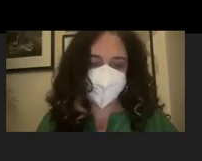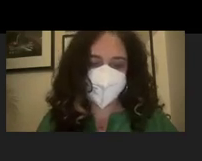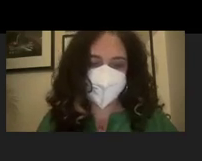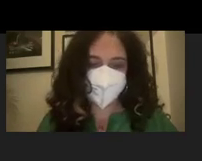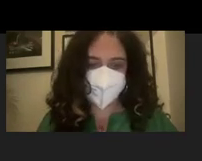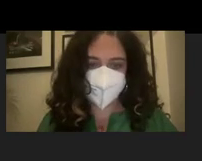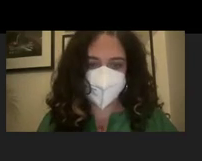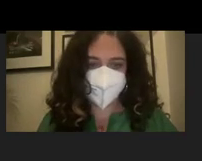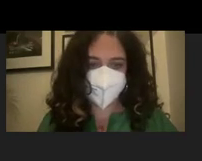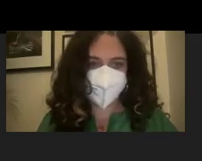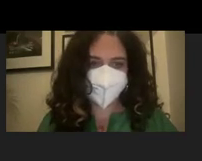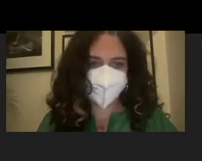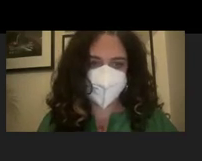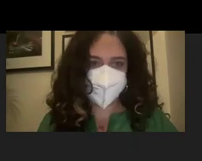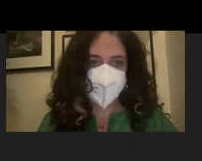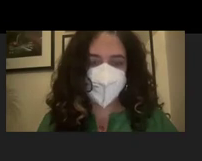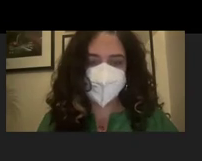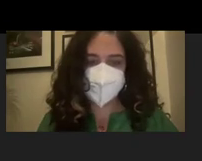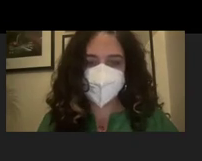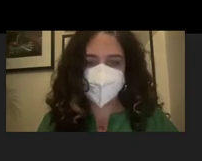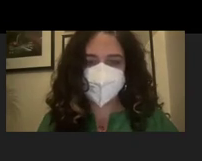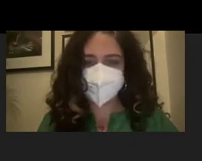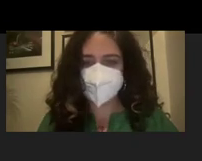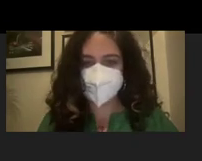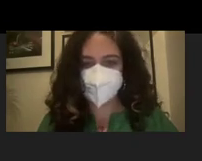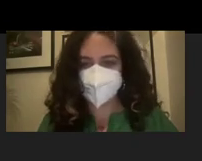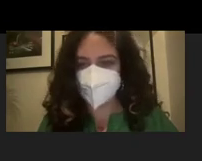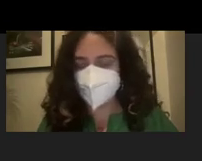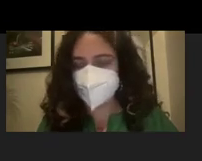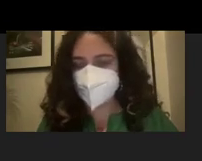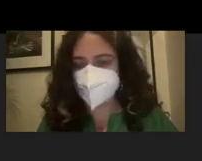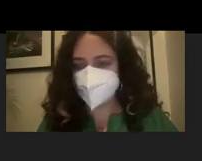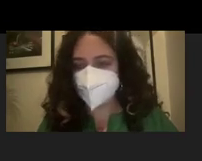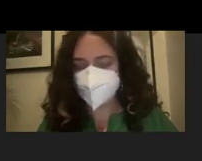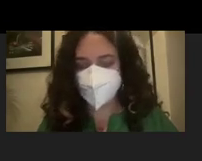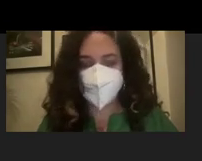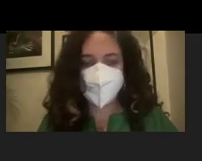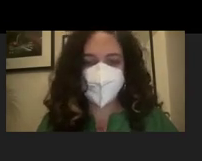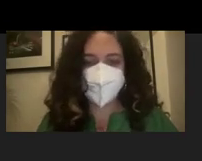Congress of Public Health Review the majority of sterilizations in the United States when there